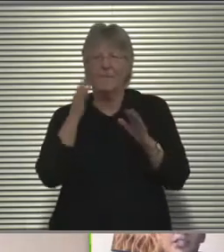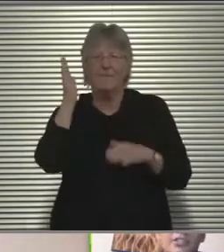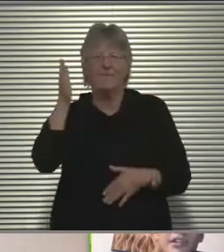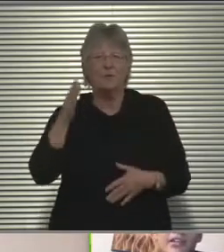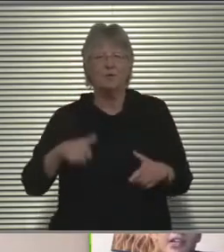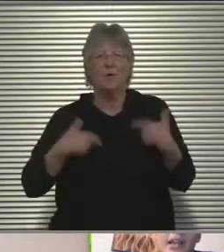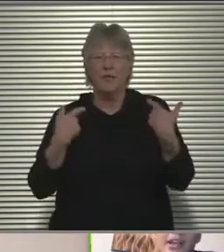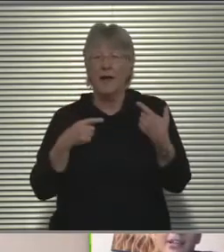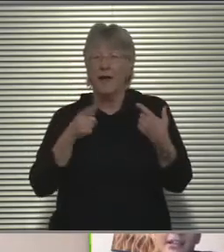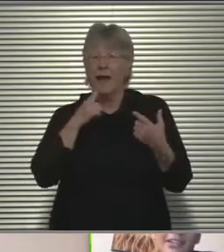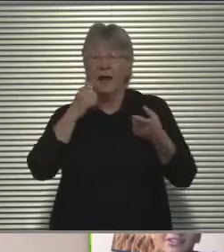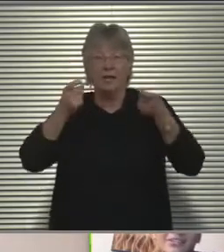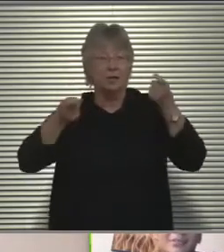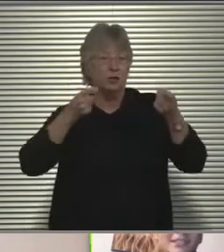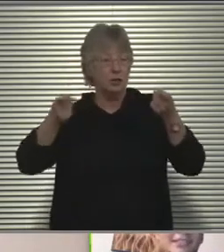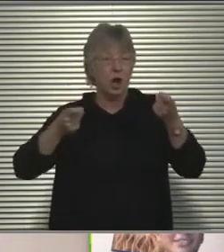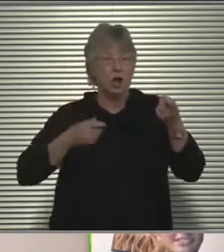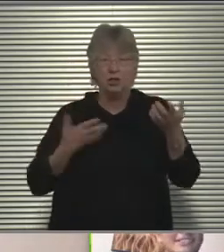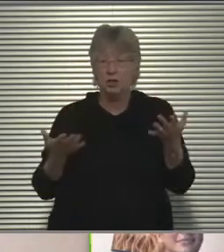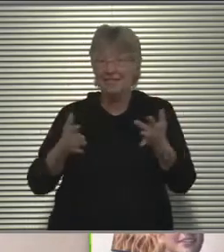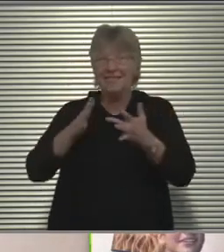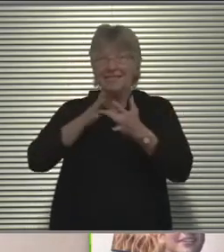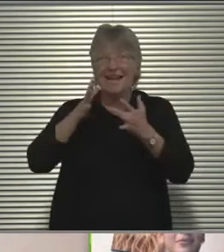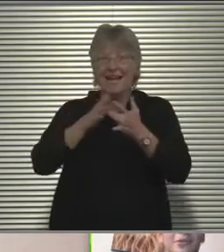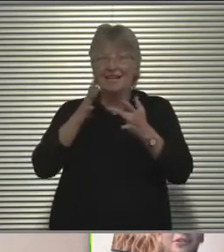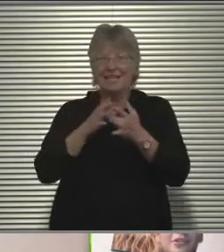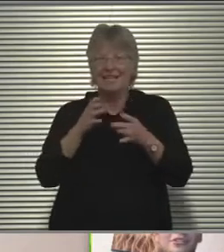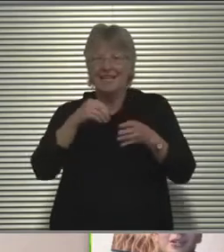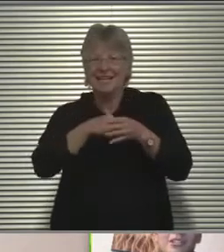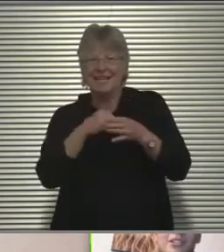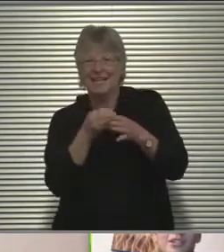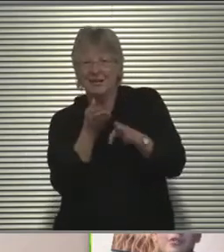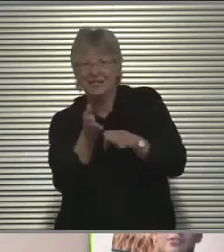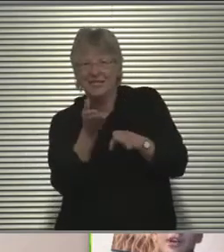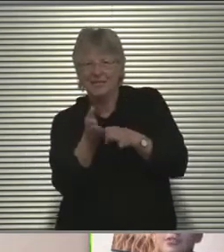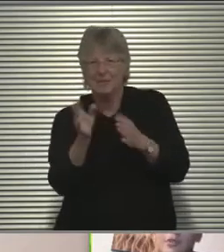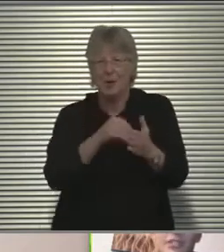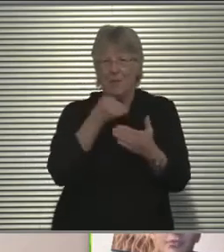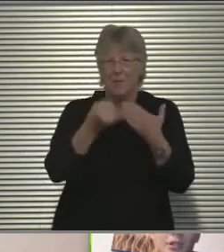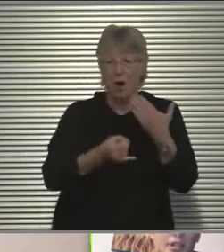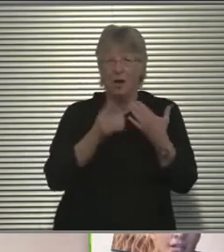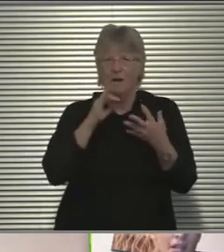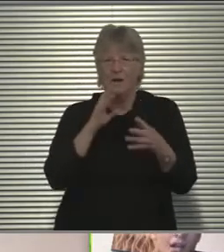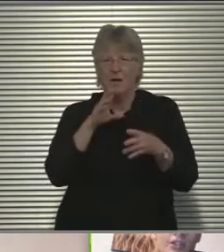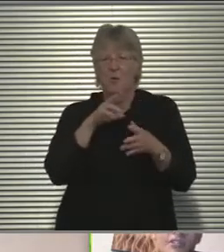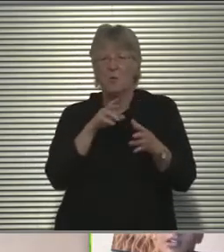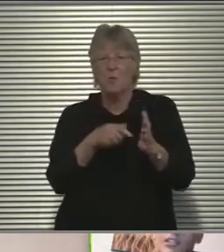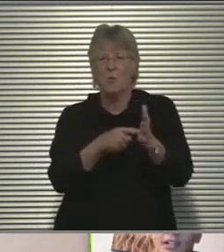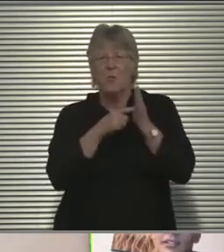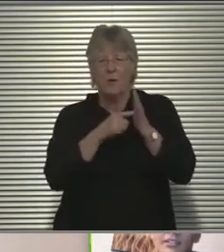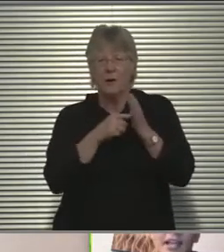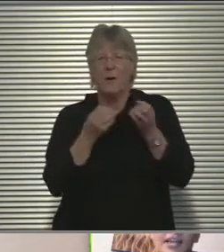our 10th grade interdisciplinary rollercoaster project which required weeks of work across other classes